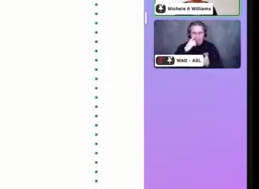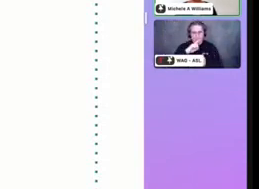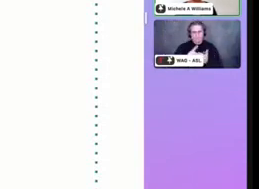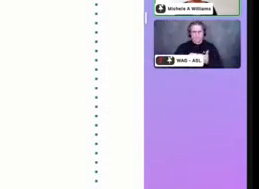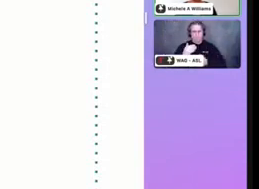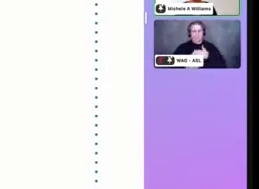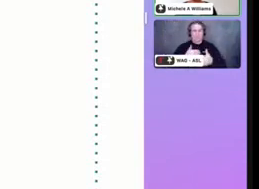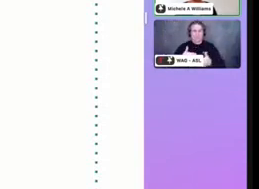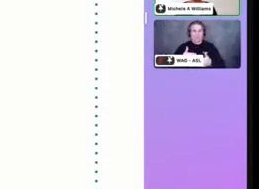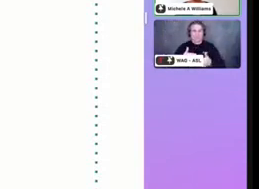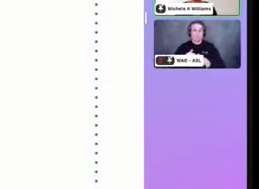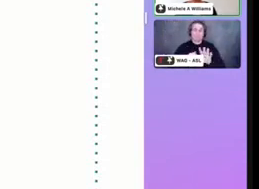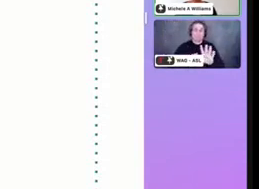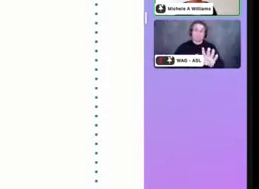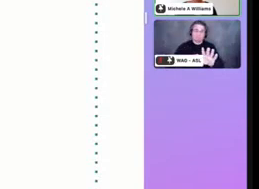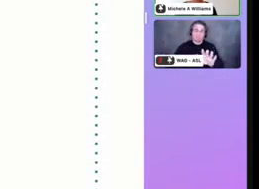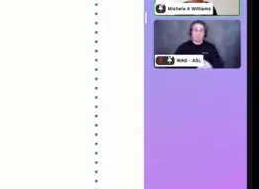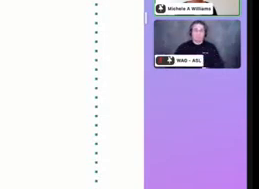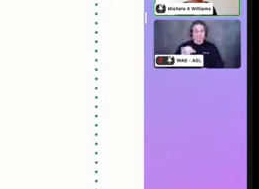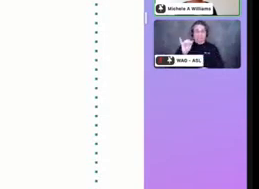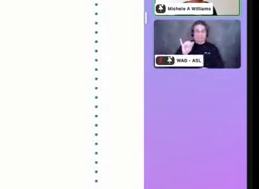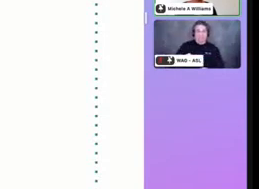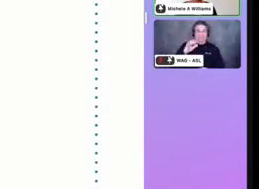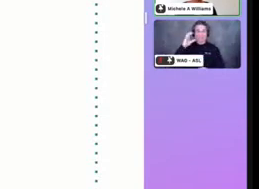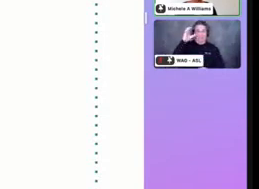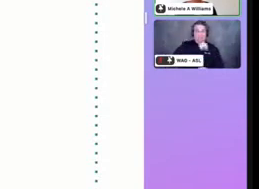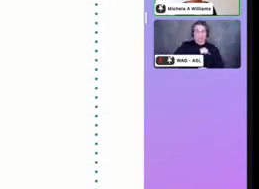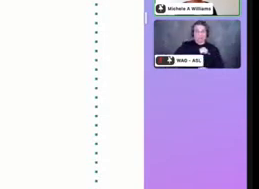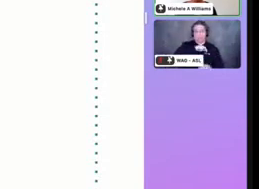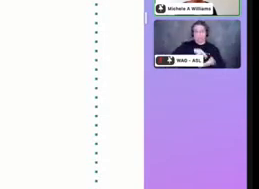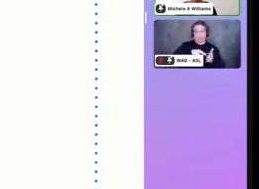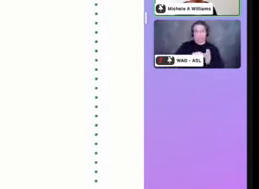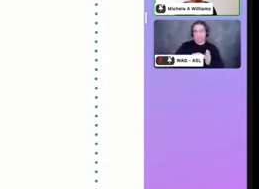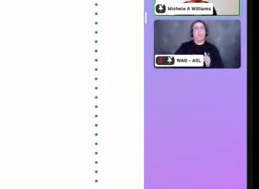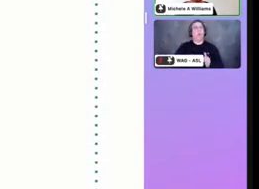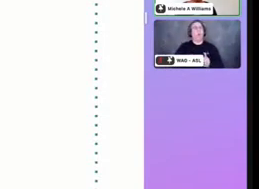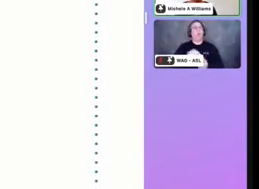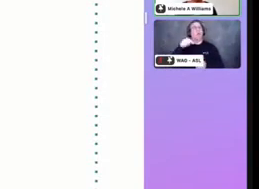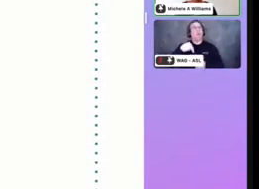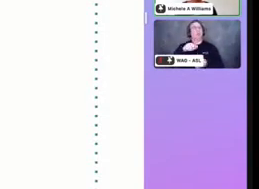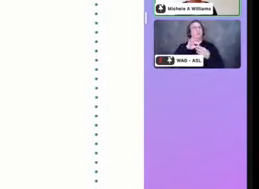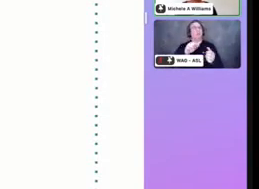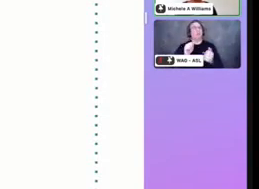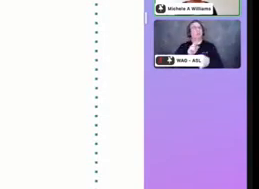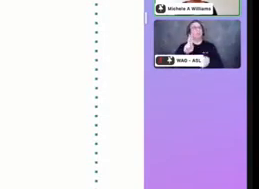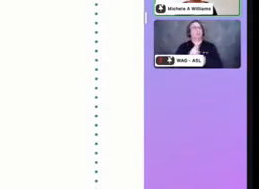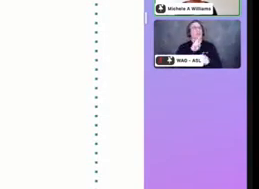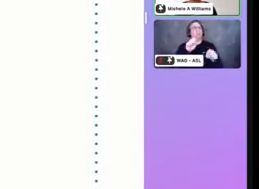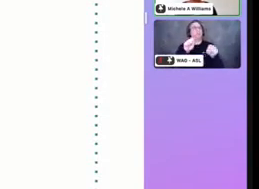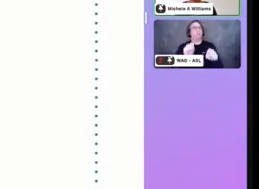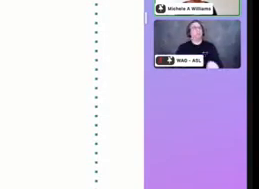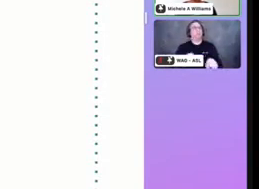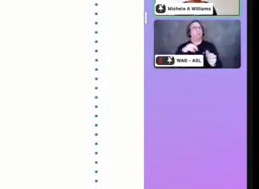requirements insight to give into the design process. A lot of times that leads to thinking that this